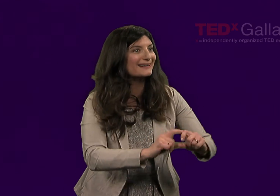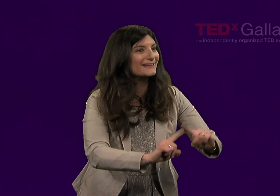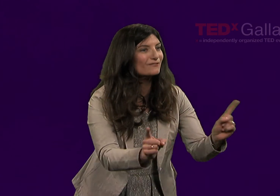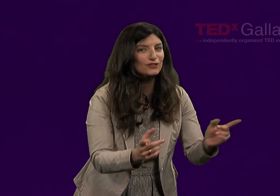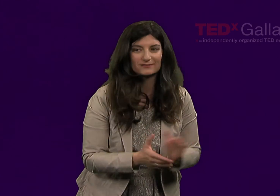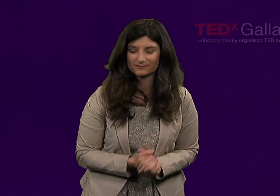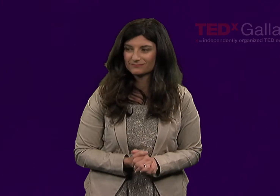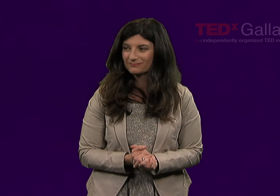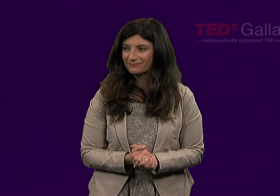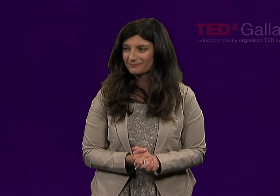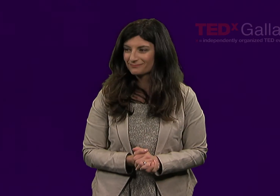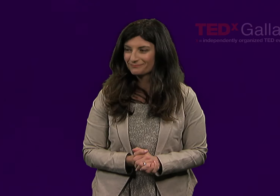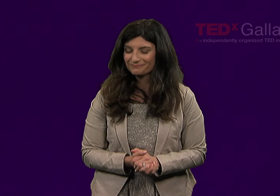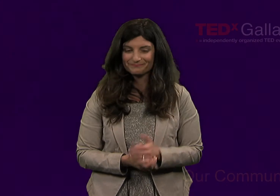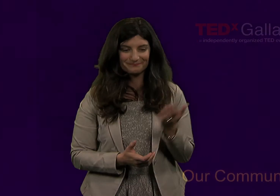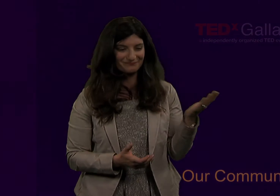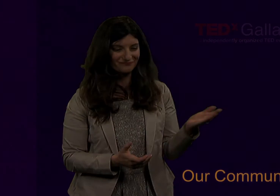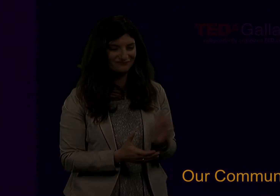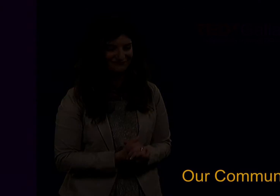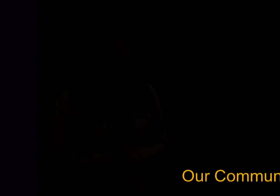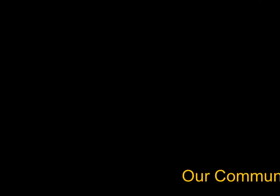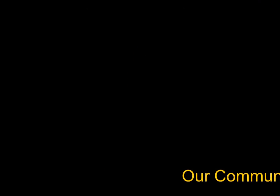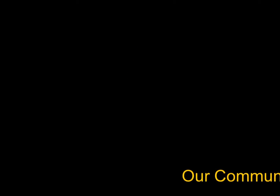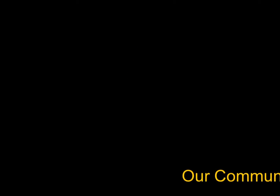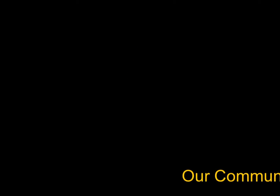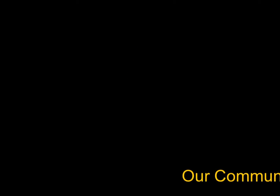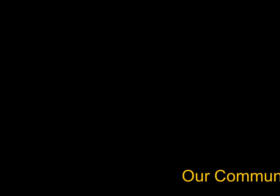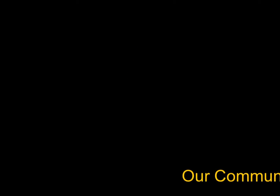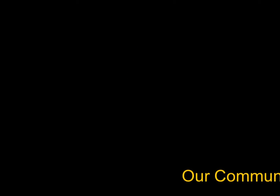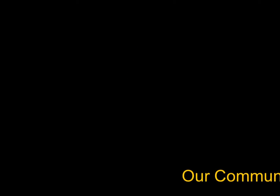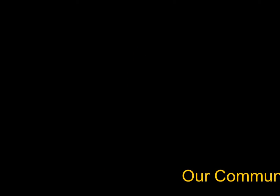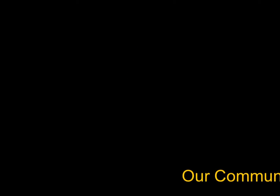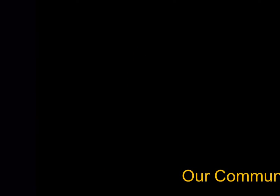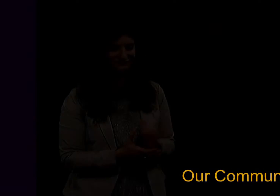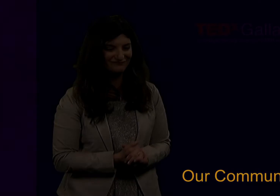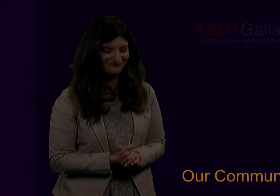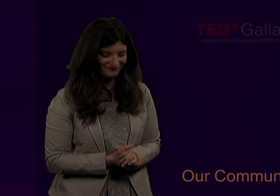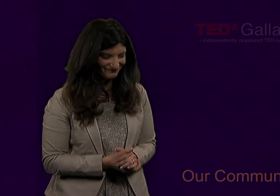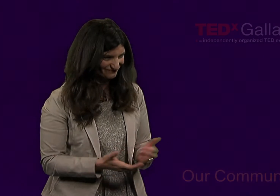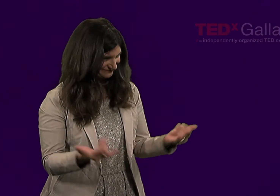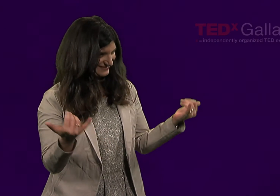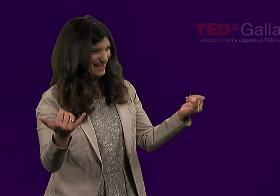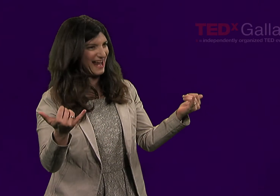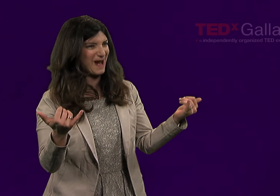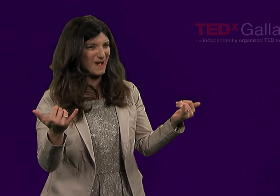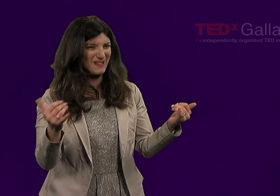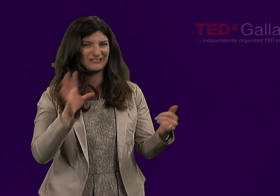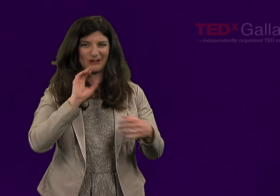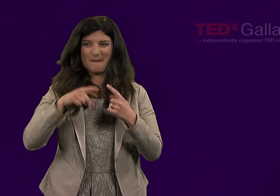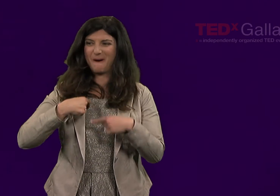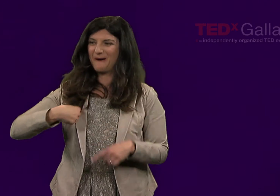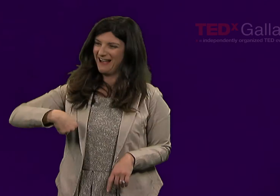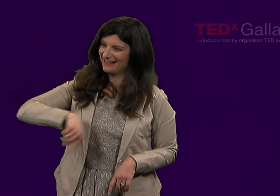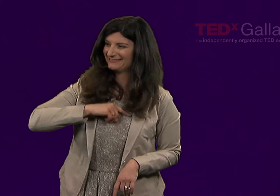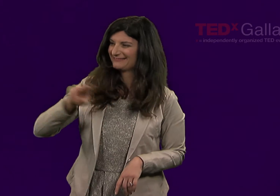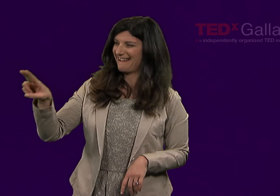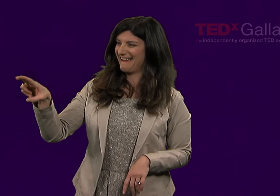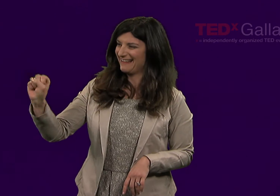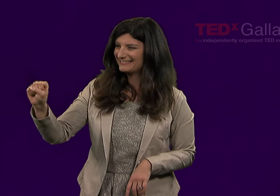and how we can make a difference. [Our Community.] Well, now let's talk a little bit about us,